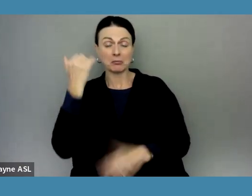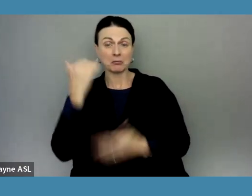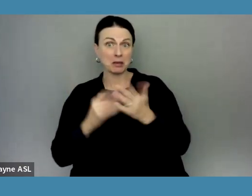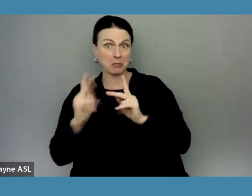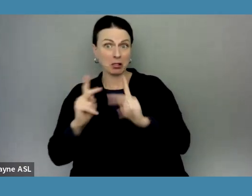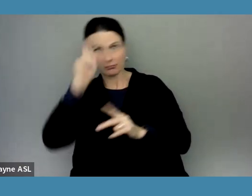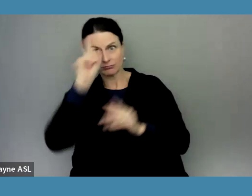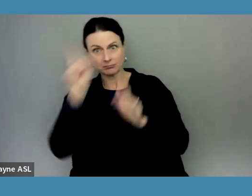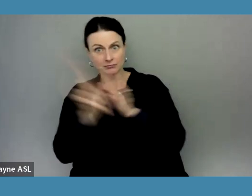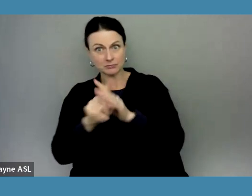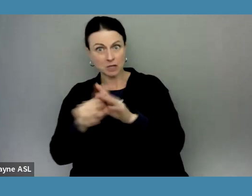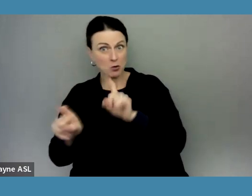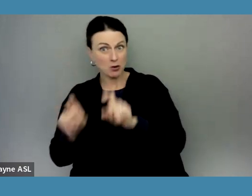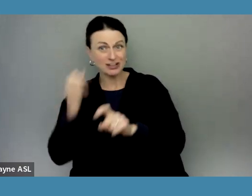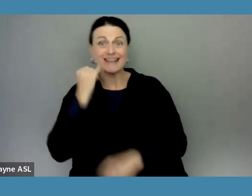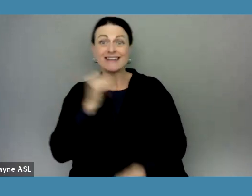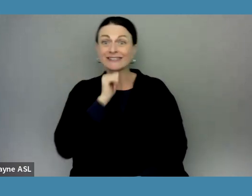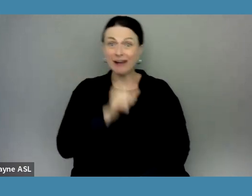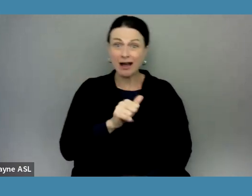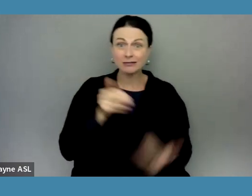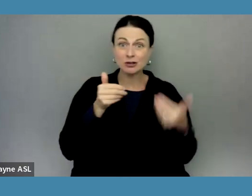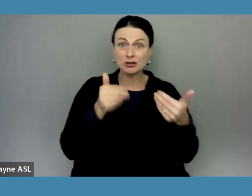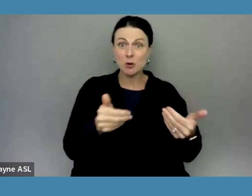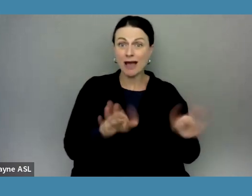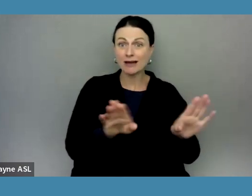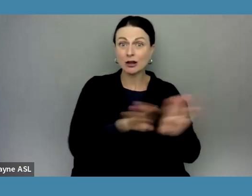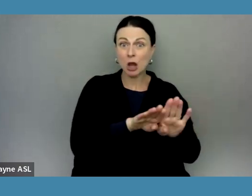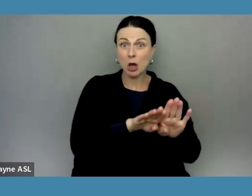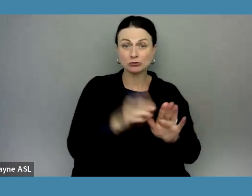If not, we can close out the webinar, up to you Angela.